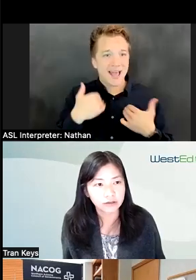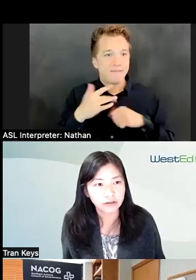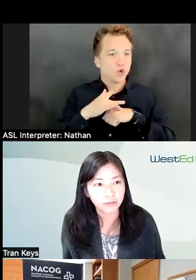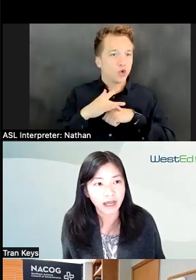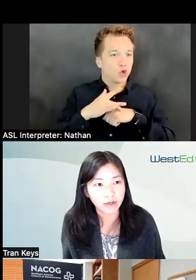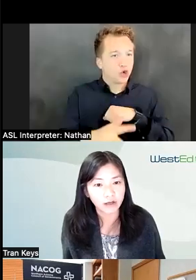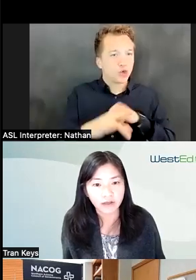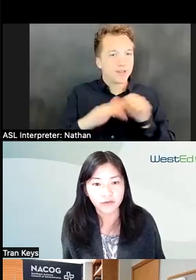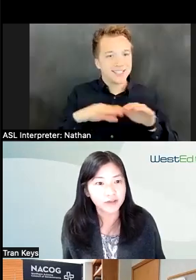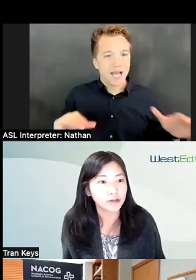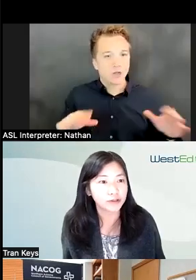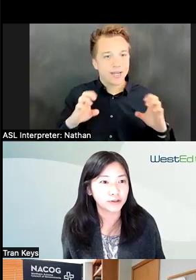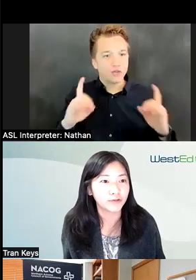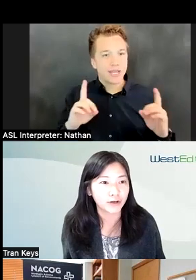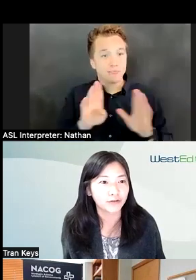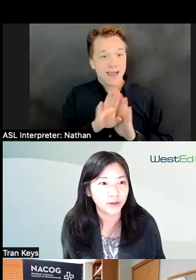background; these should look very familiar.